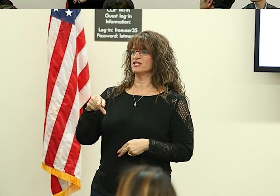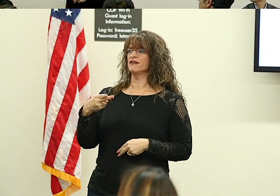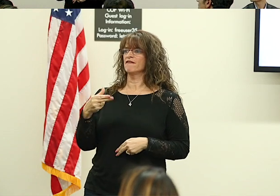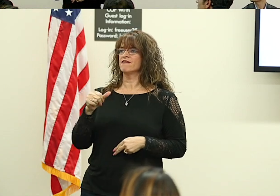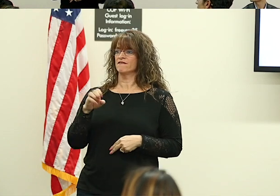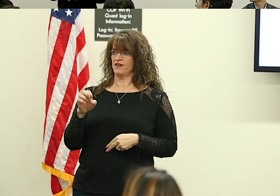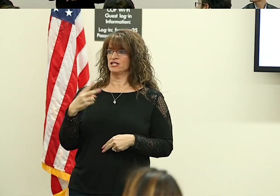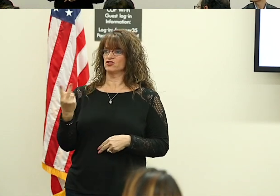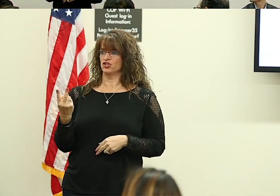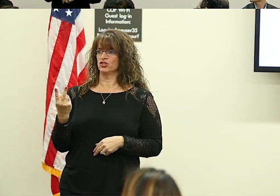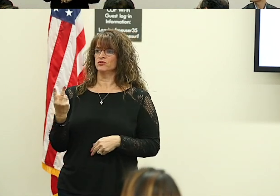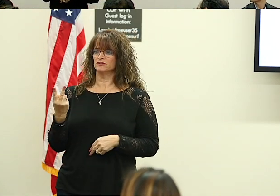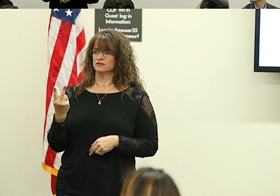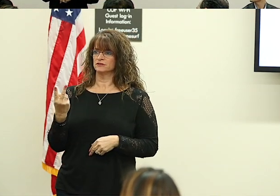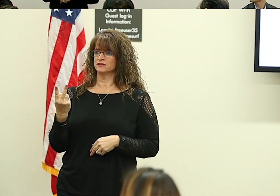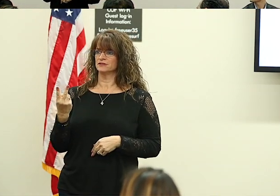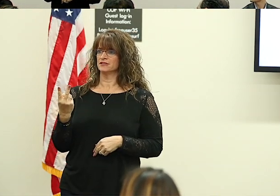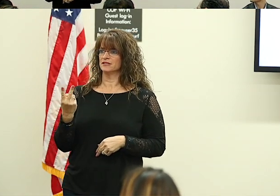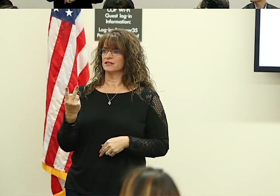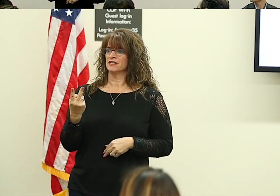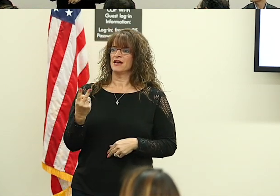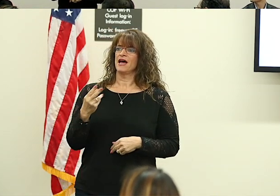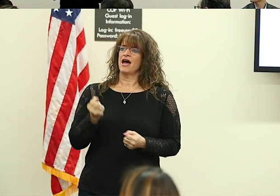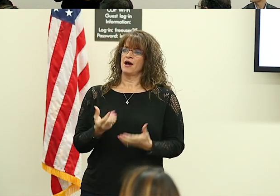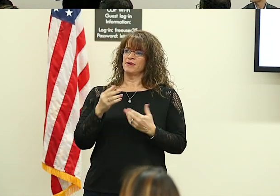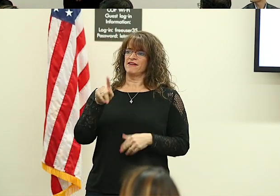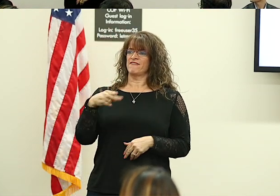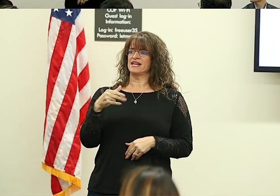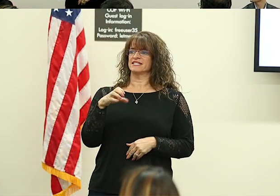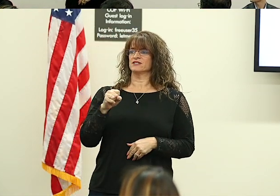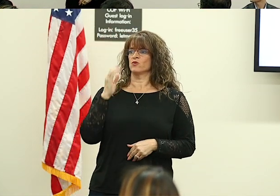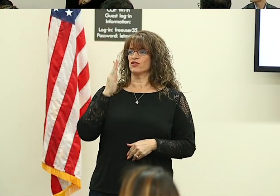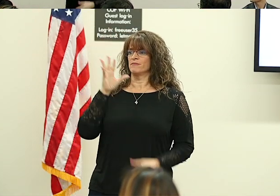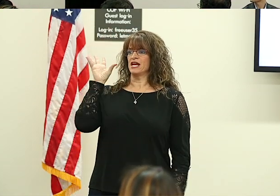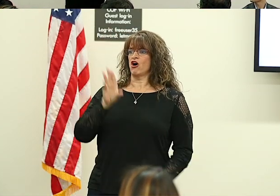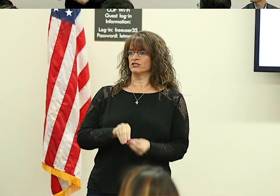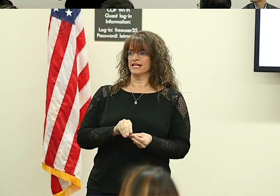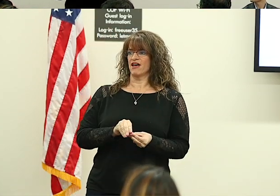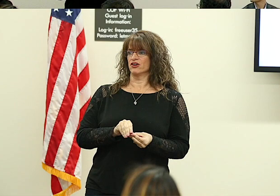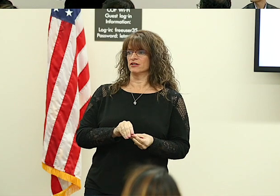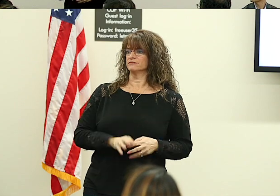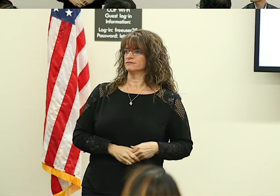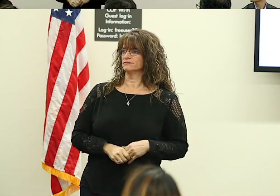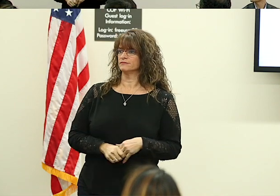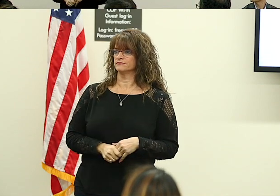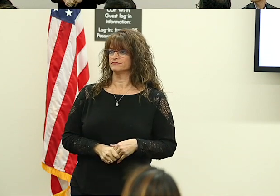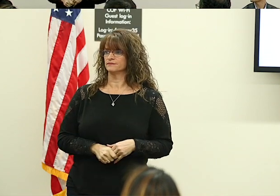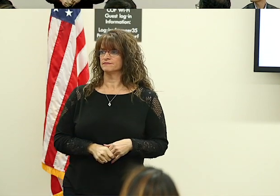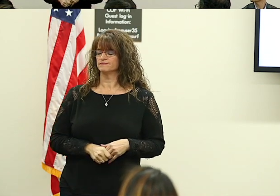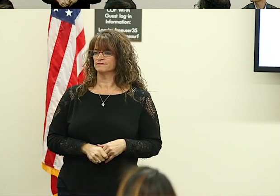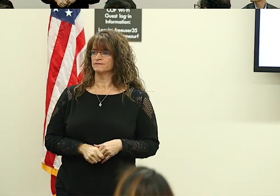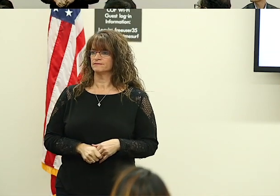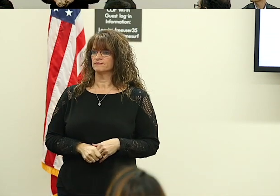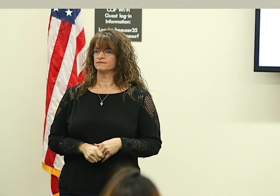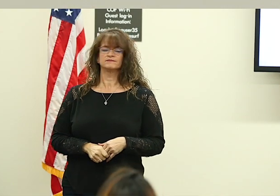[Attendee Through Translator] So you mentioned this is Phase 2, how many phases will there be all together? Okay.